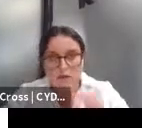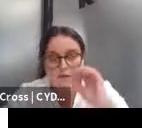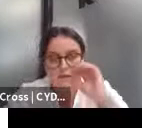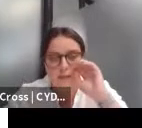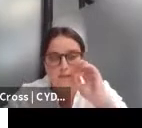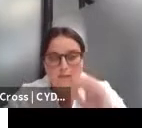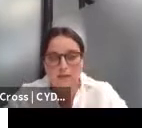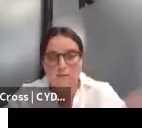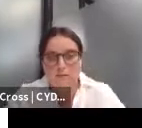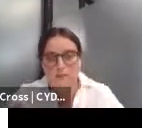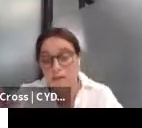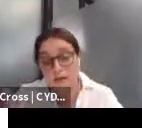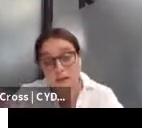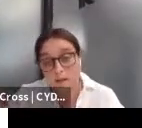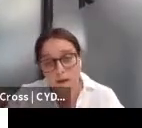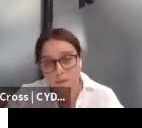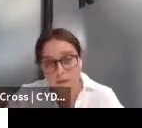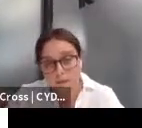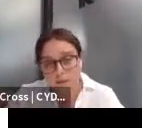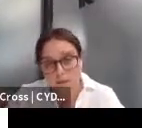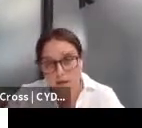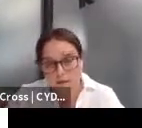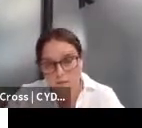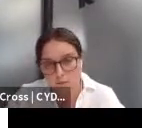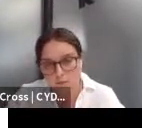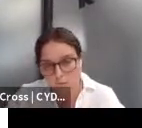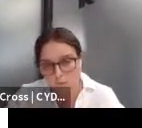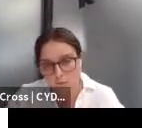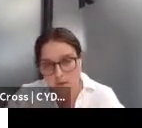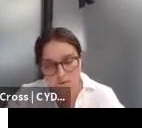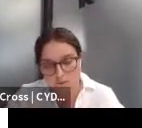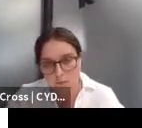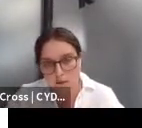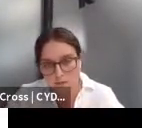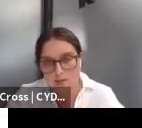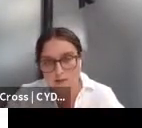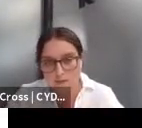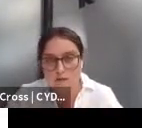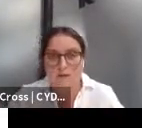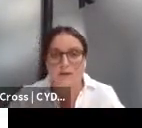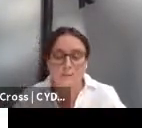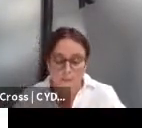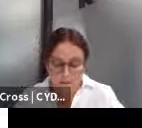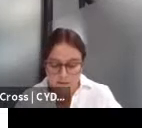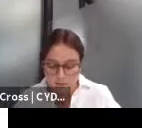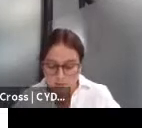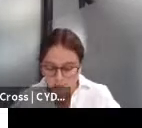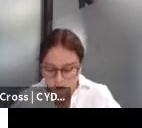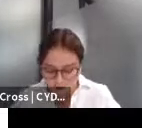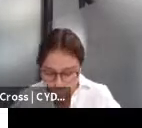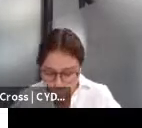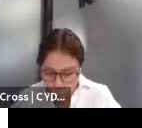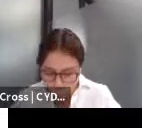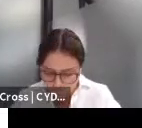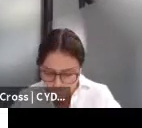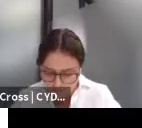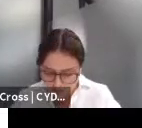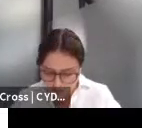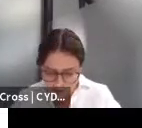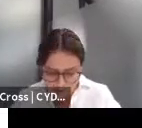through the definitions that they gave. The fixed funds will be predetermined by the NDIA, so I will look at your